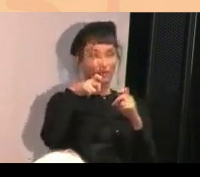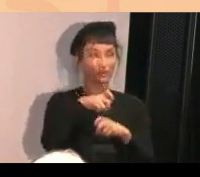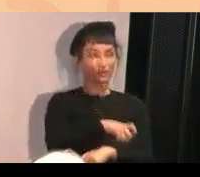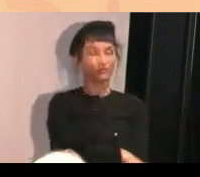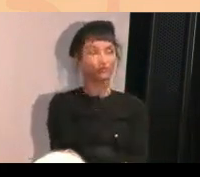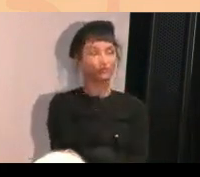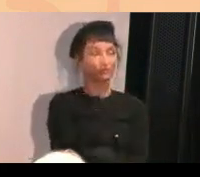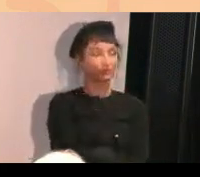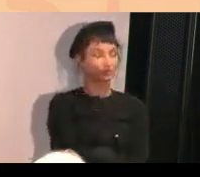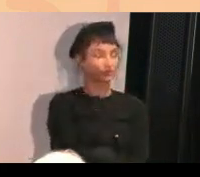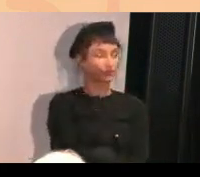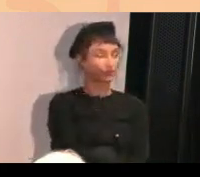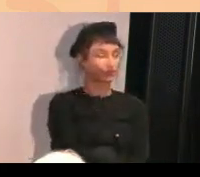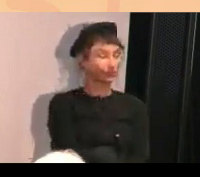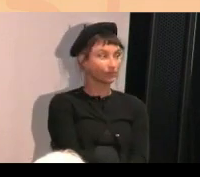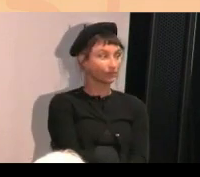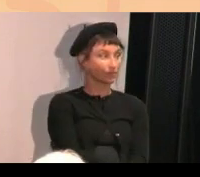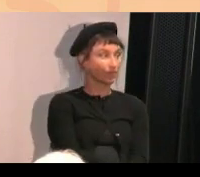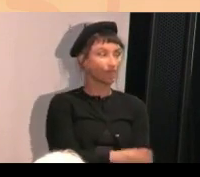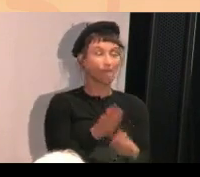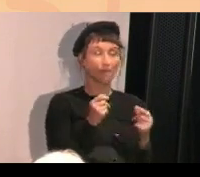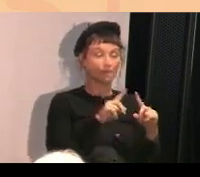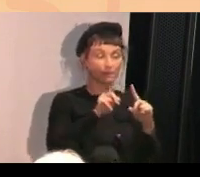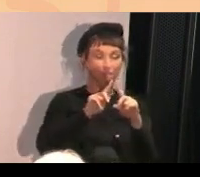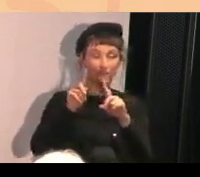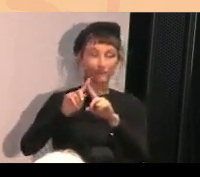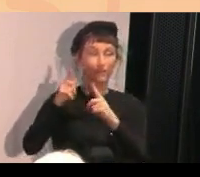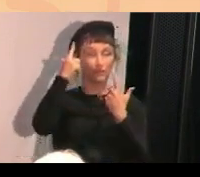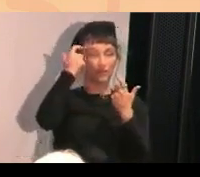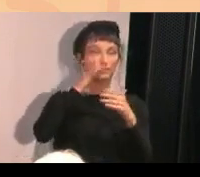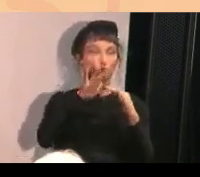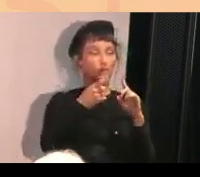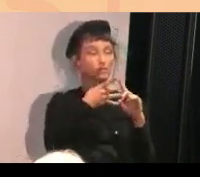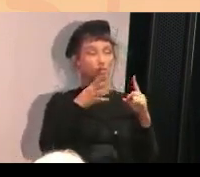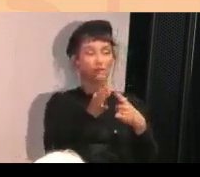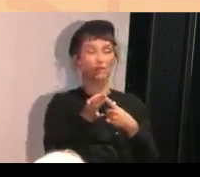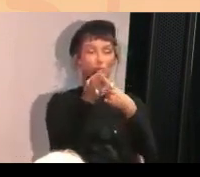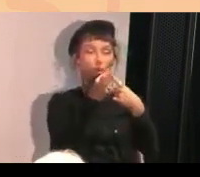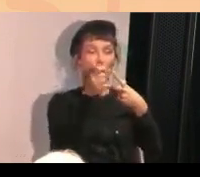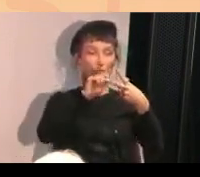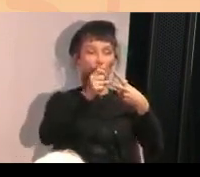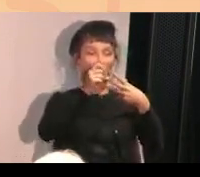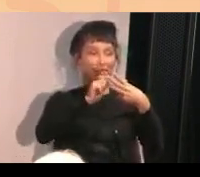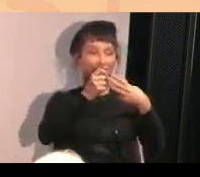and while there were some different ideas about the specific priorities and tools a national body